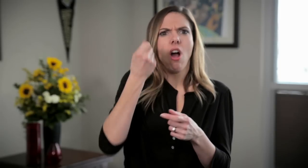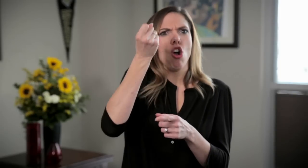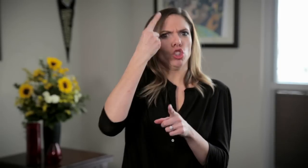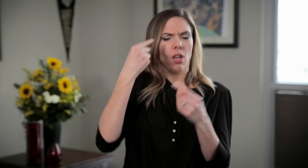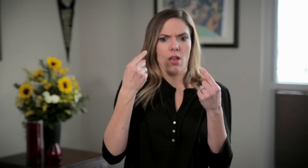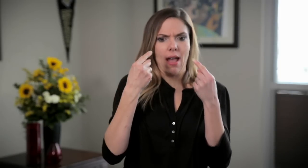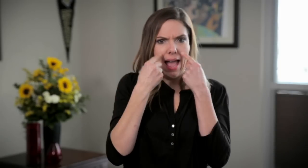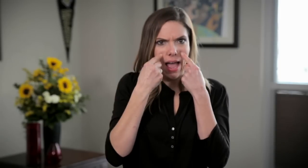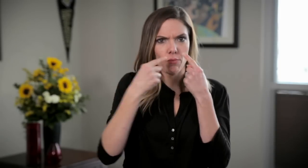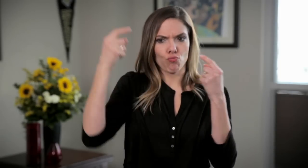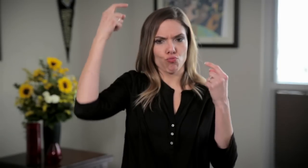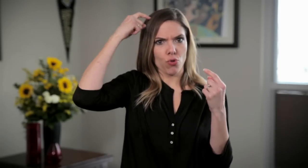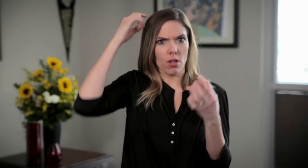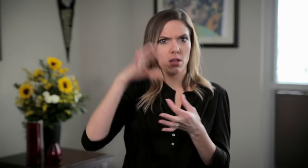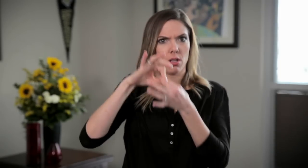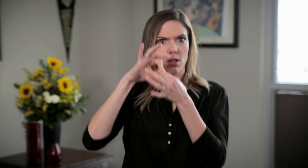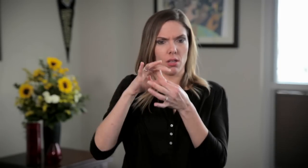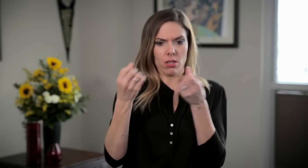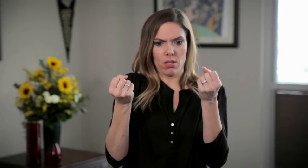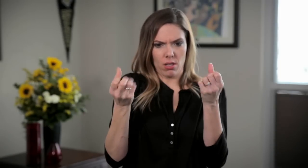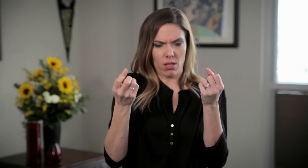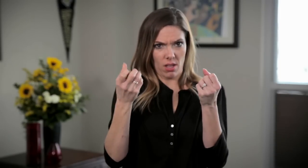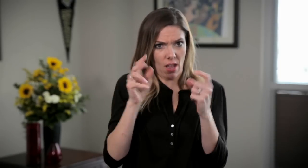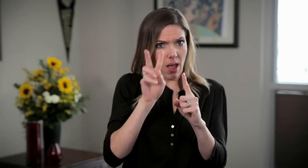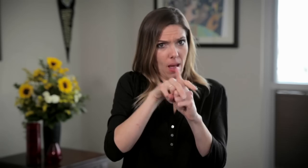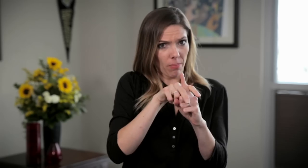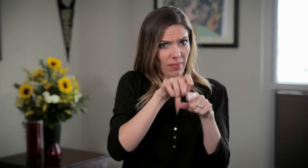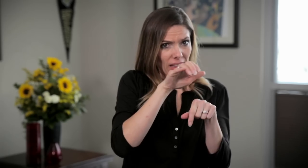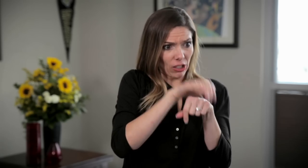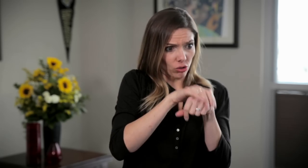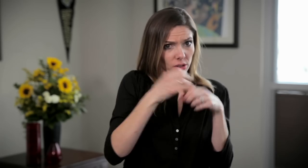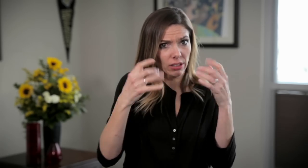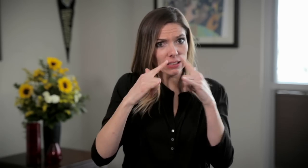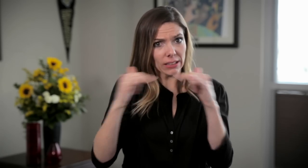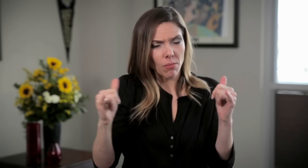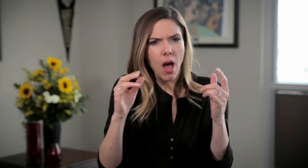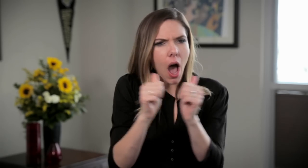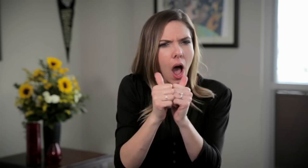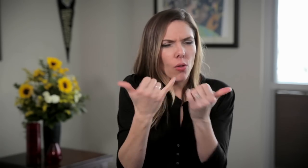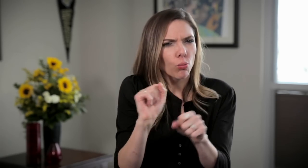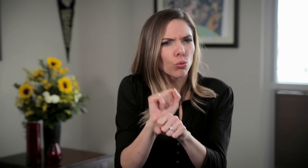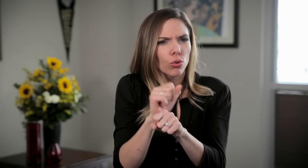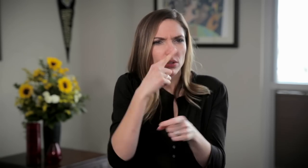I understand that you perceive sign language through the brain. How does that work?